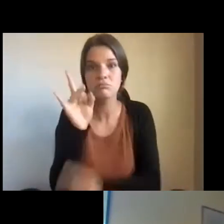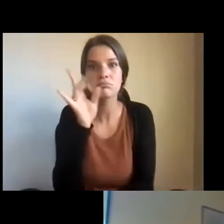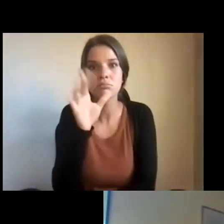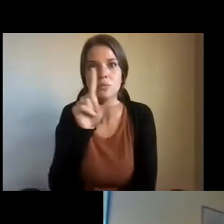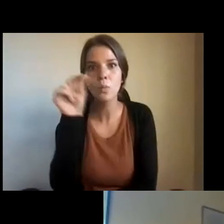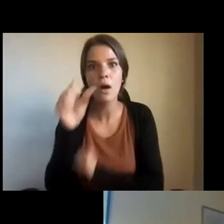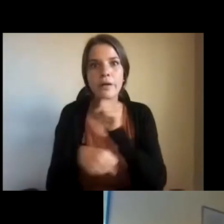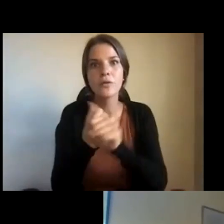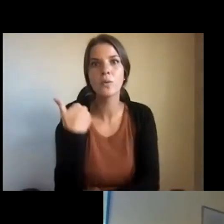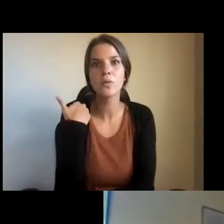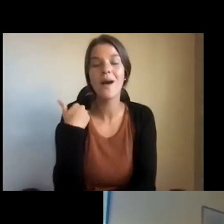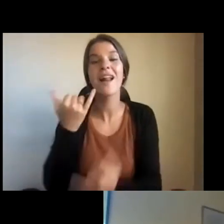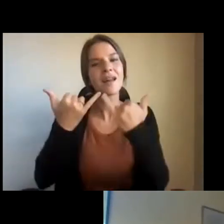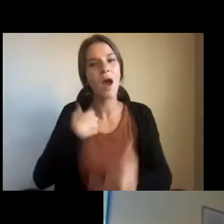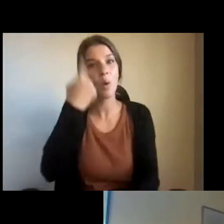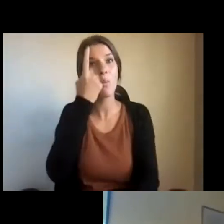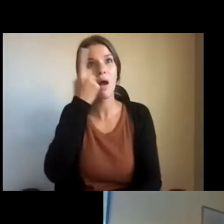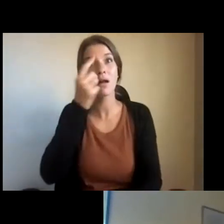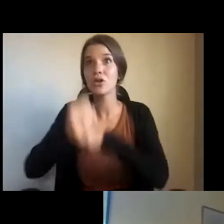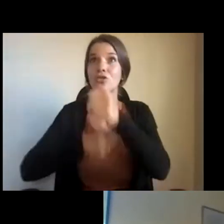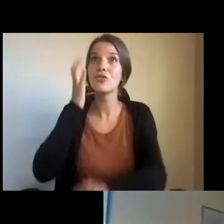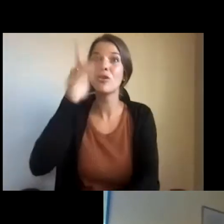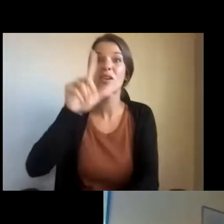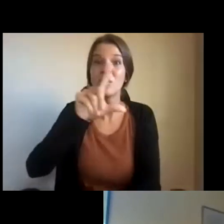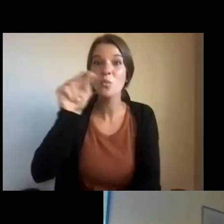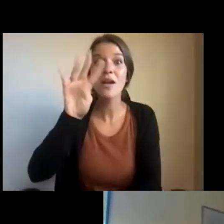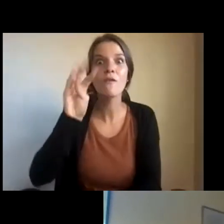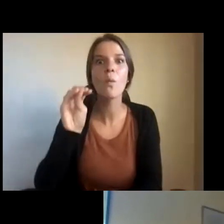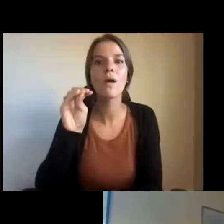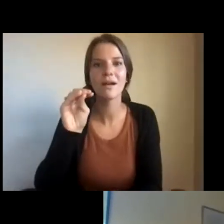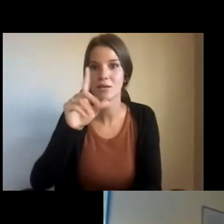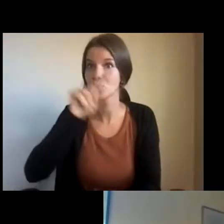wonder what 20 years will look like from now. When we think back to when COVID broke and we had to